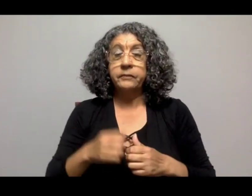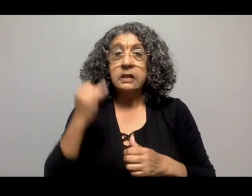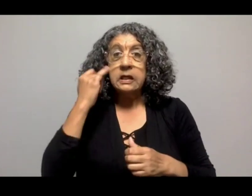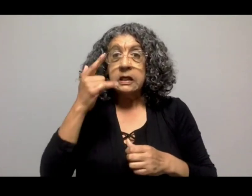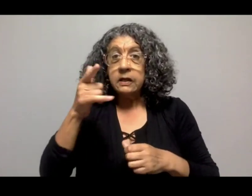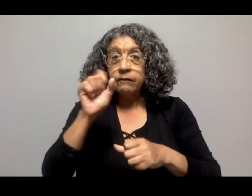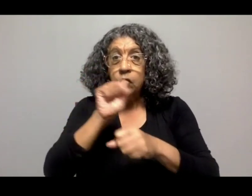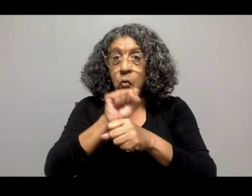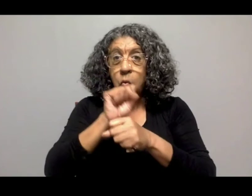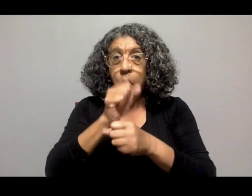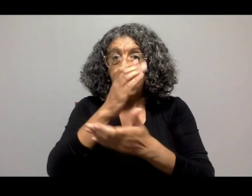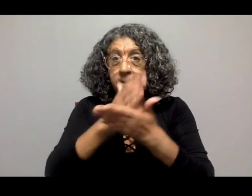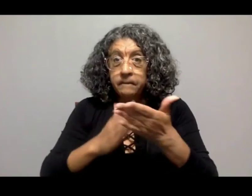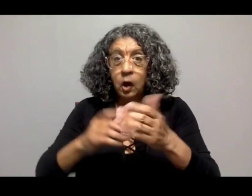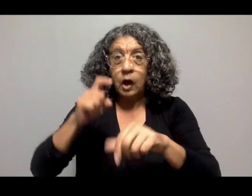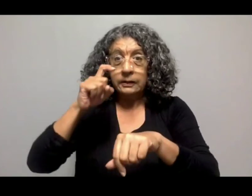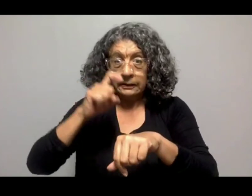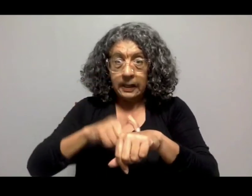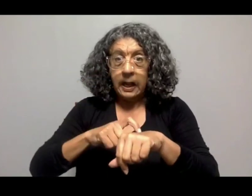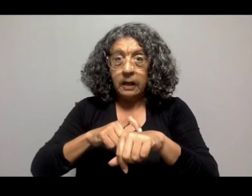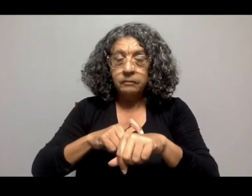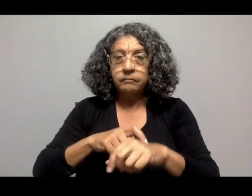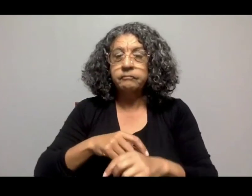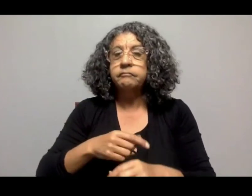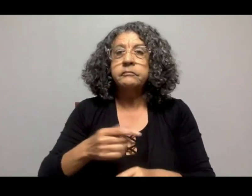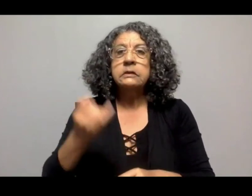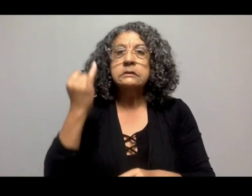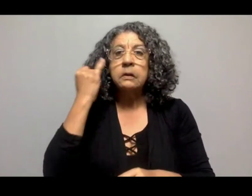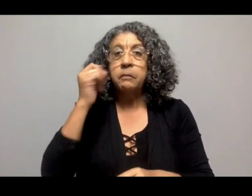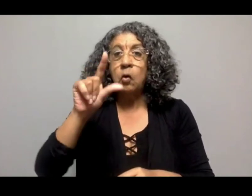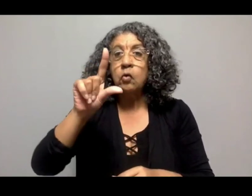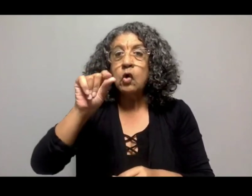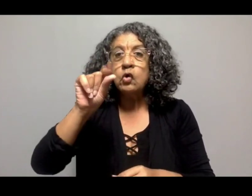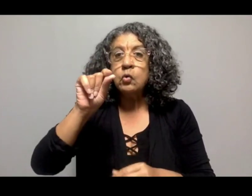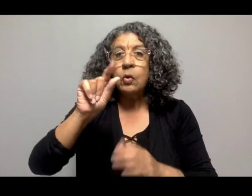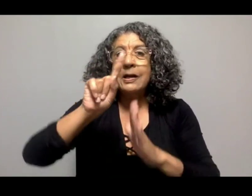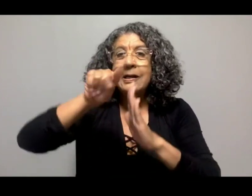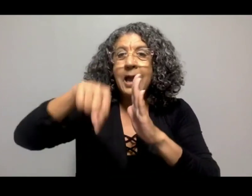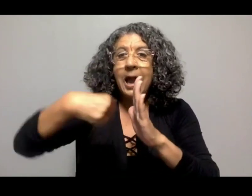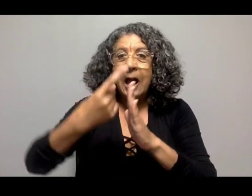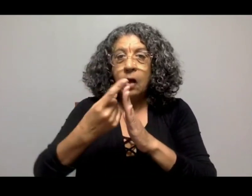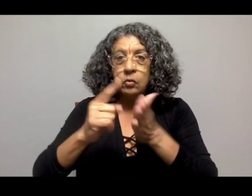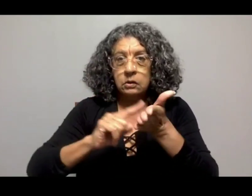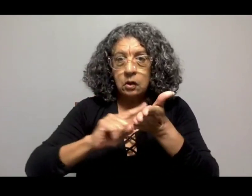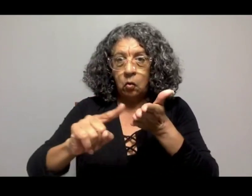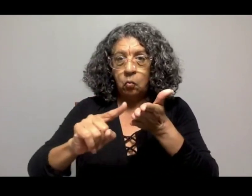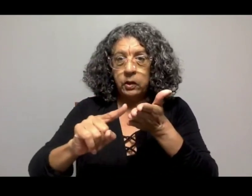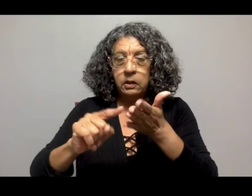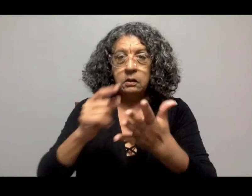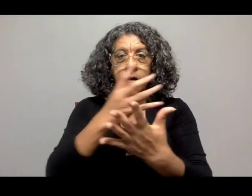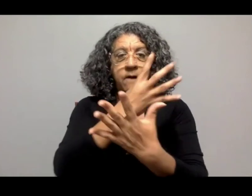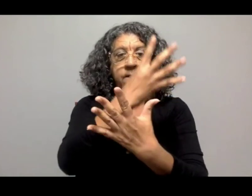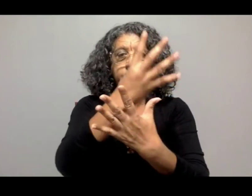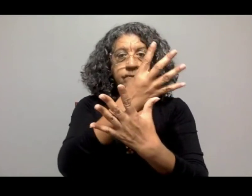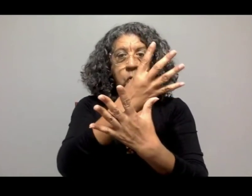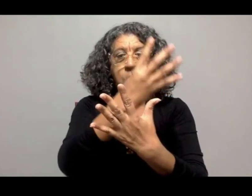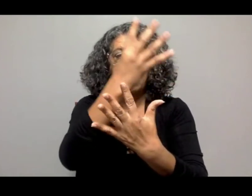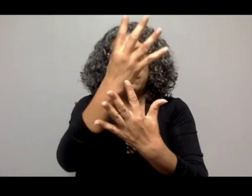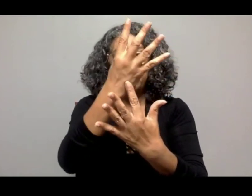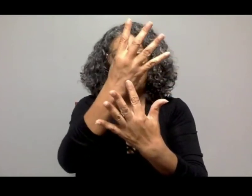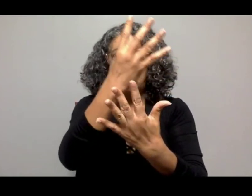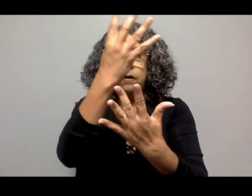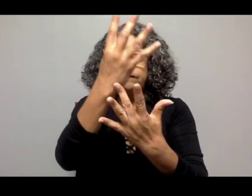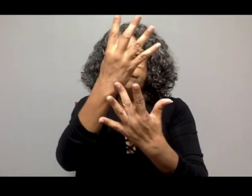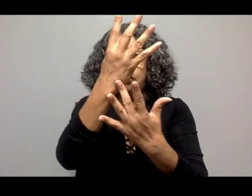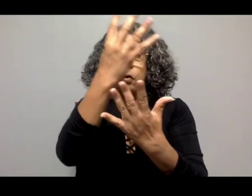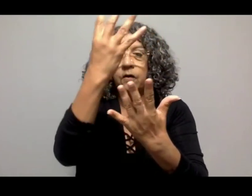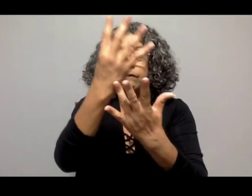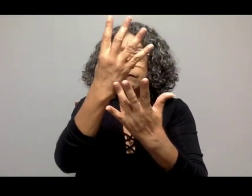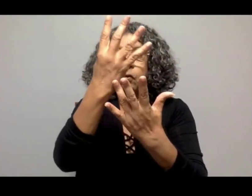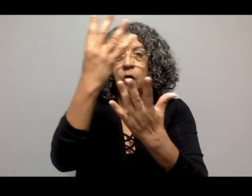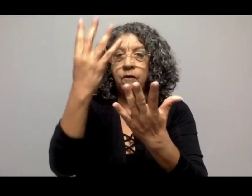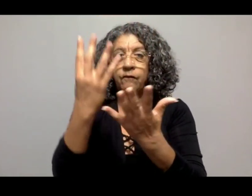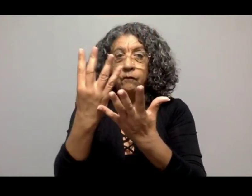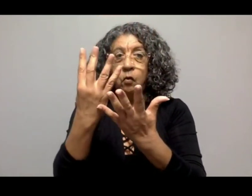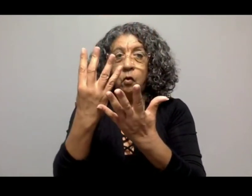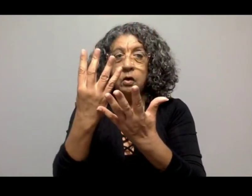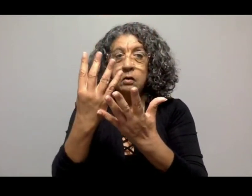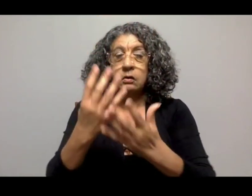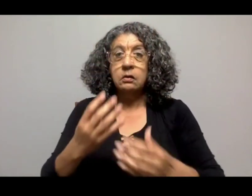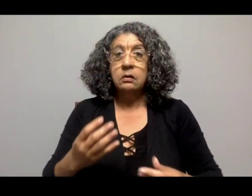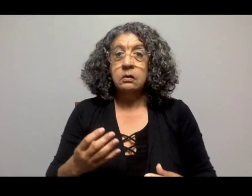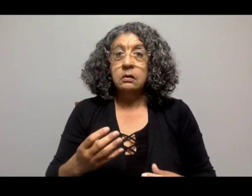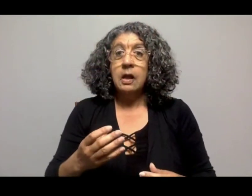If you work part-time, suppose you work 20 hours a week 4 hours each day over 5 days